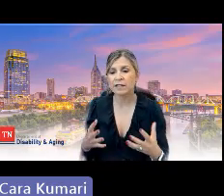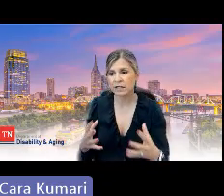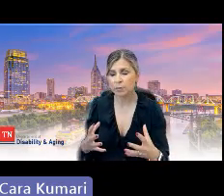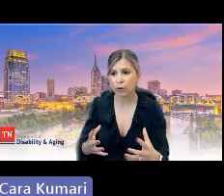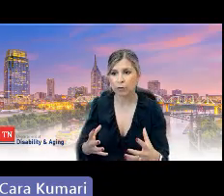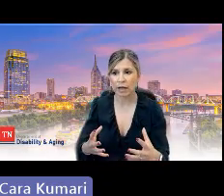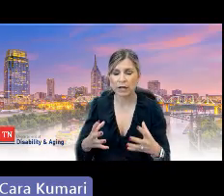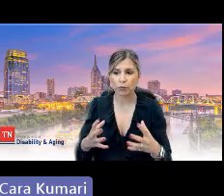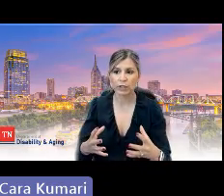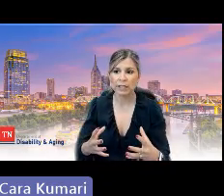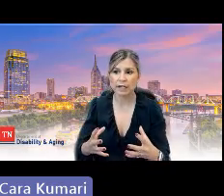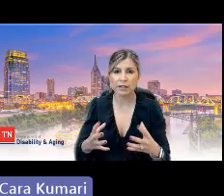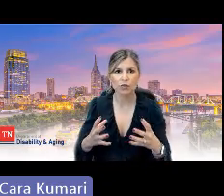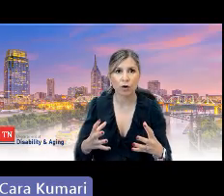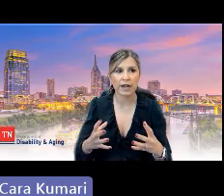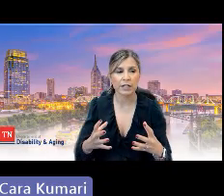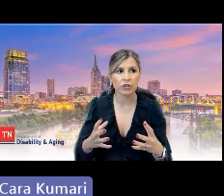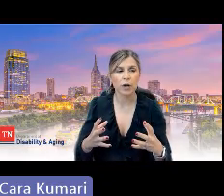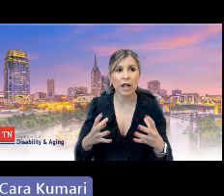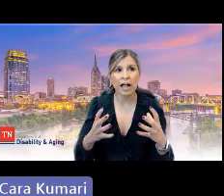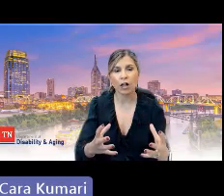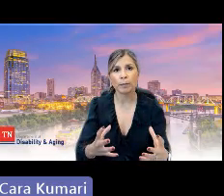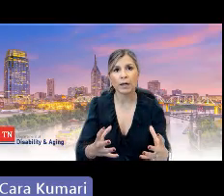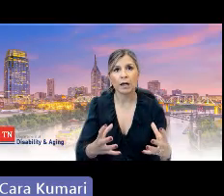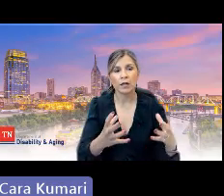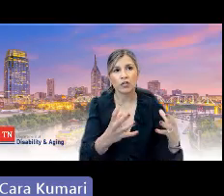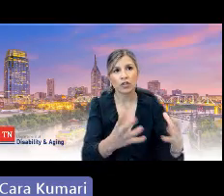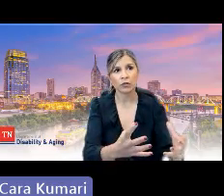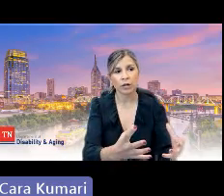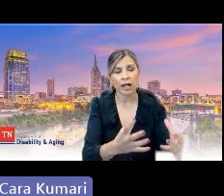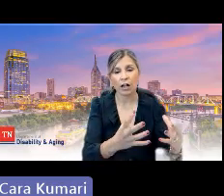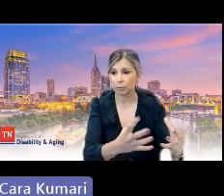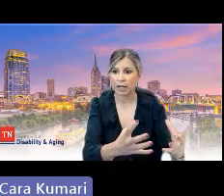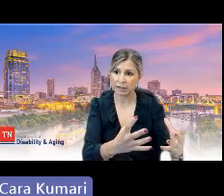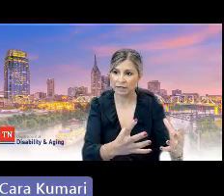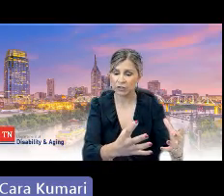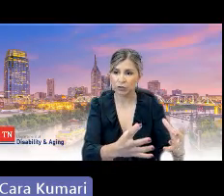This is a program that really is trying to help children help, I say children,